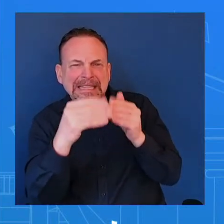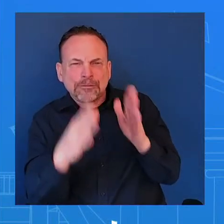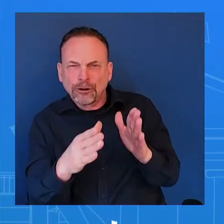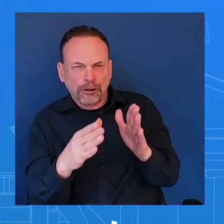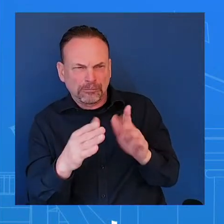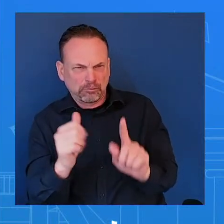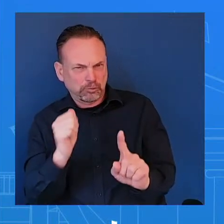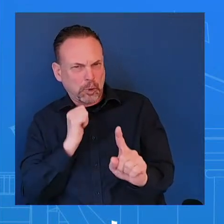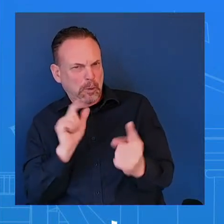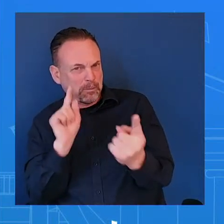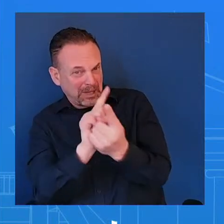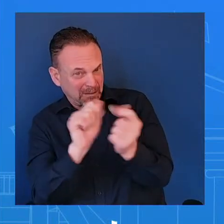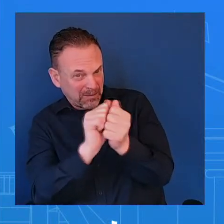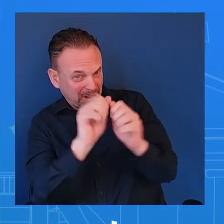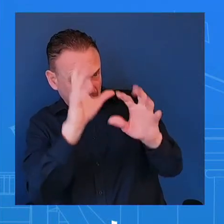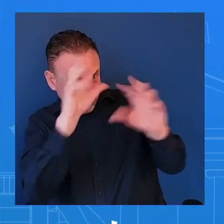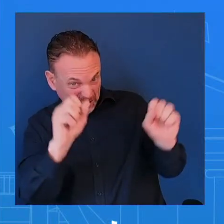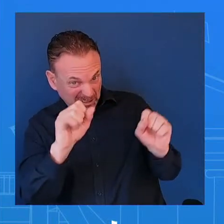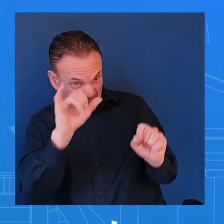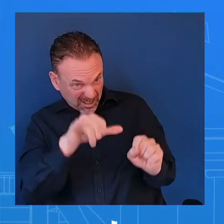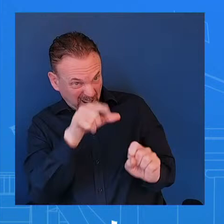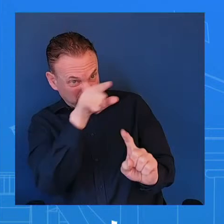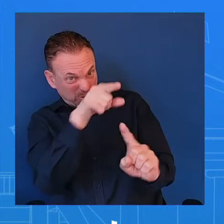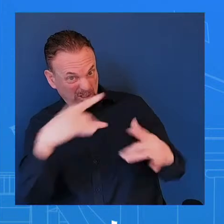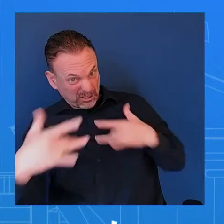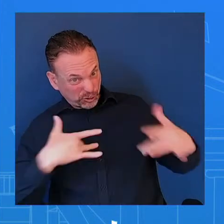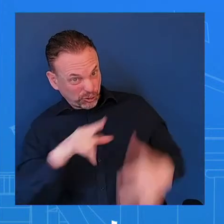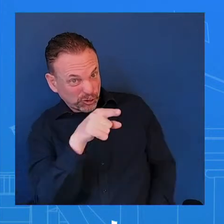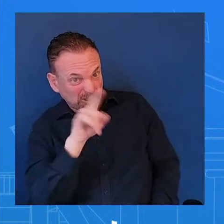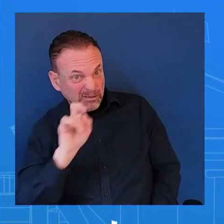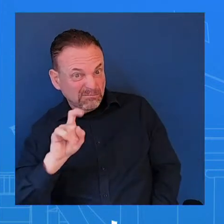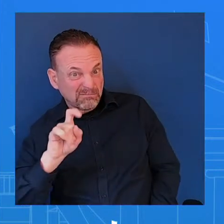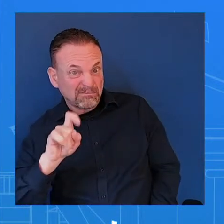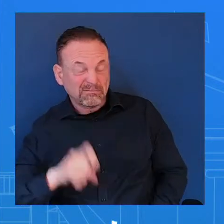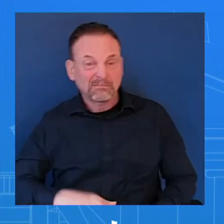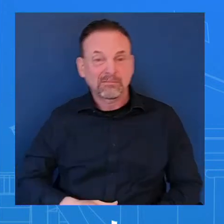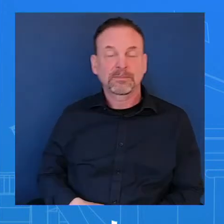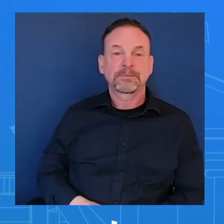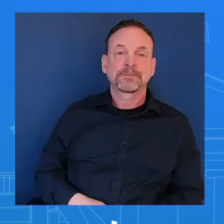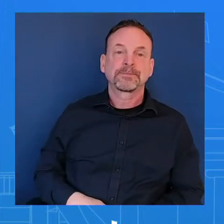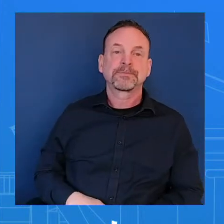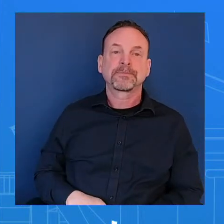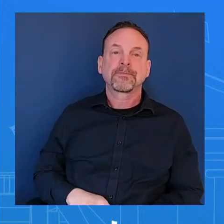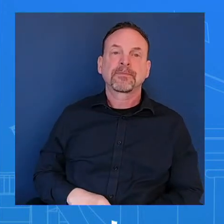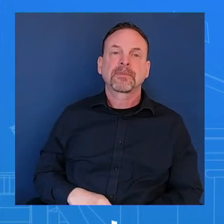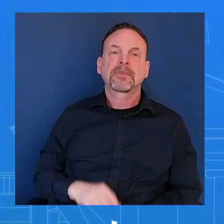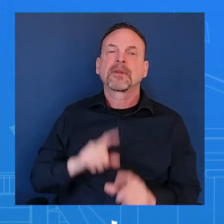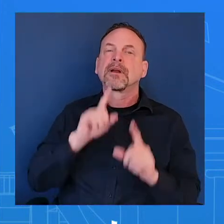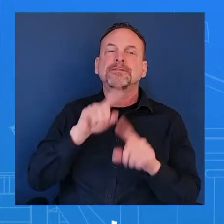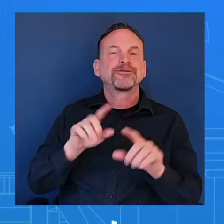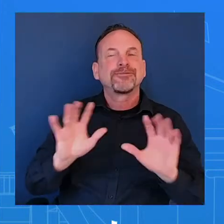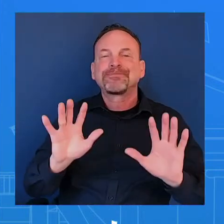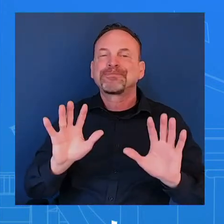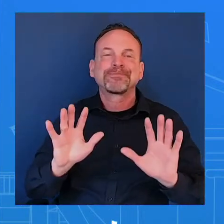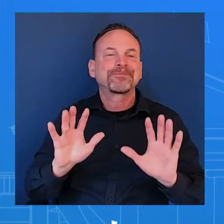And we've been saying this many times before. Number one, we've don- -- we've done these outreach. We listened.